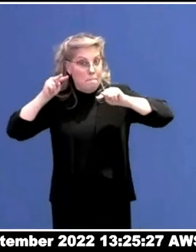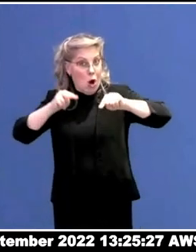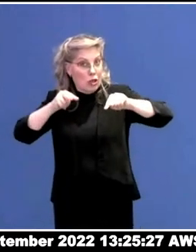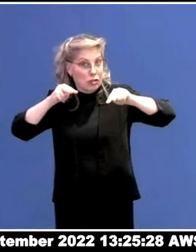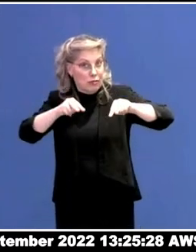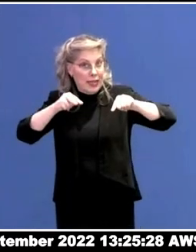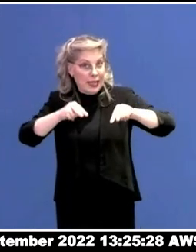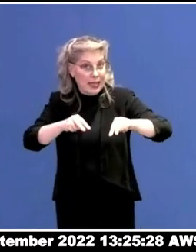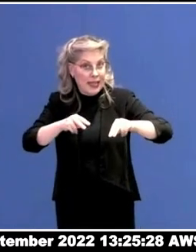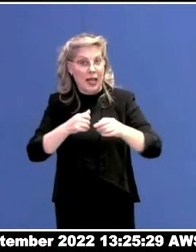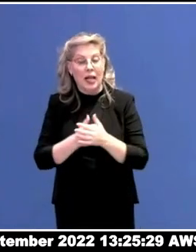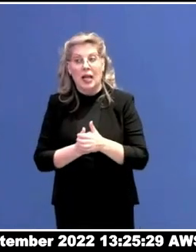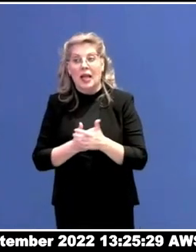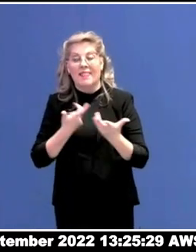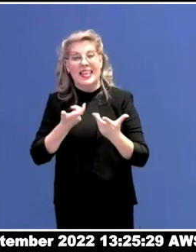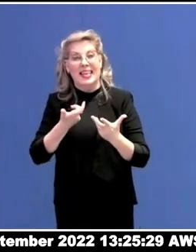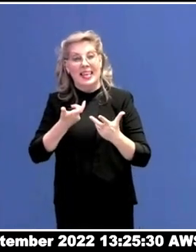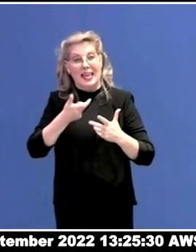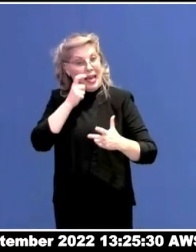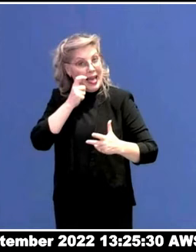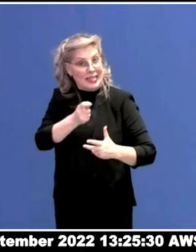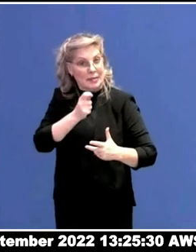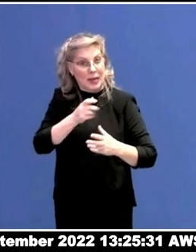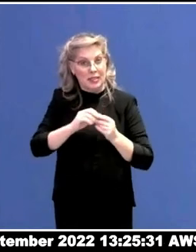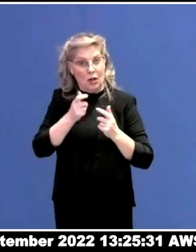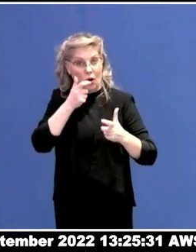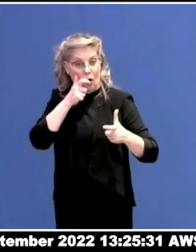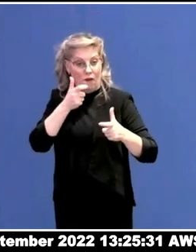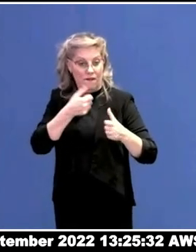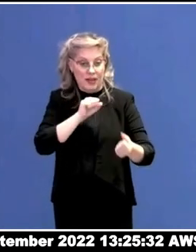Custodial Services is a great model that other states can replicate because it's